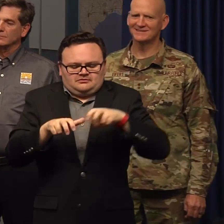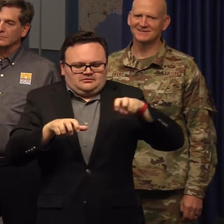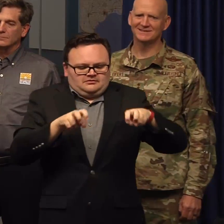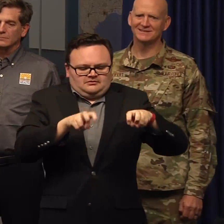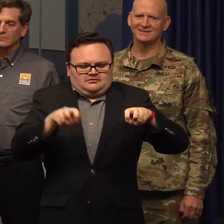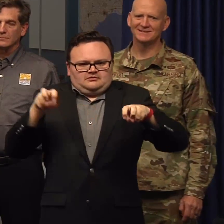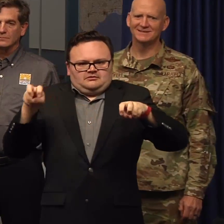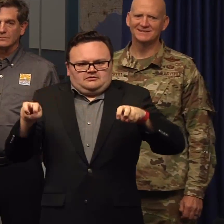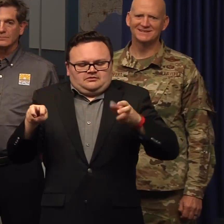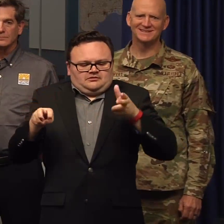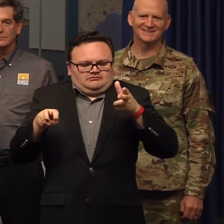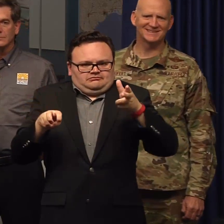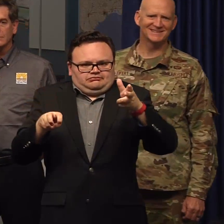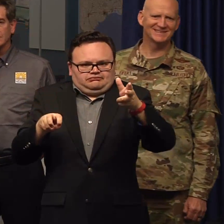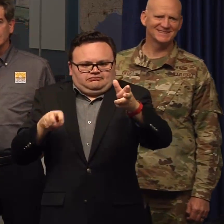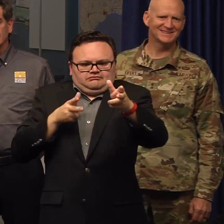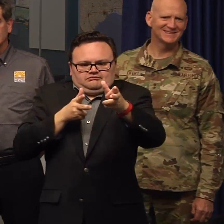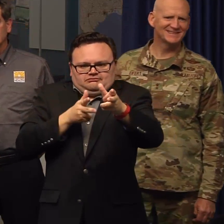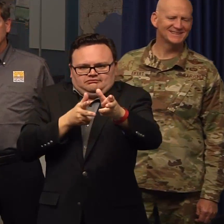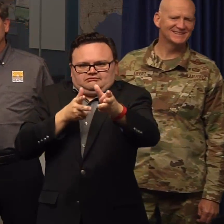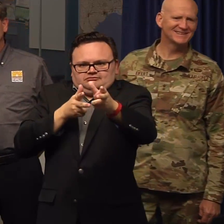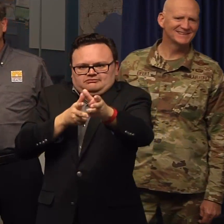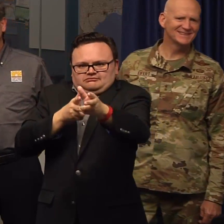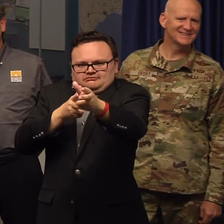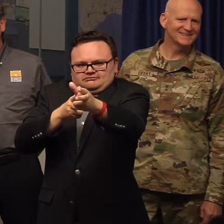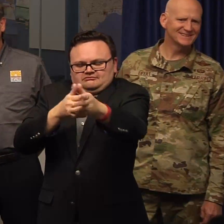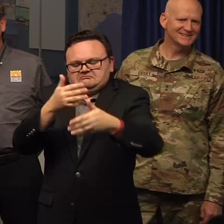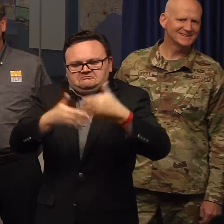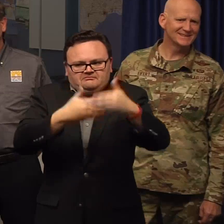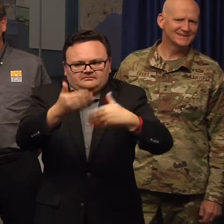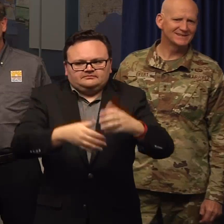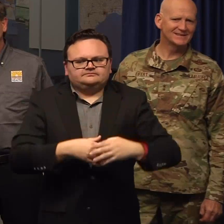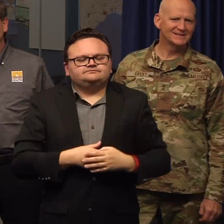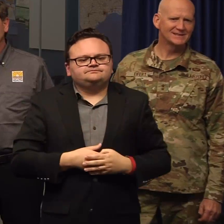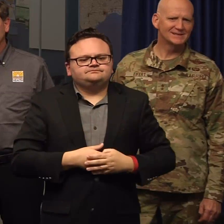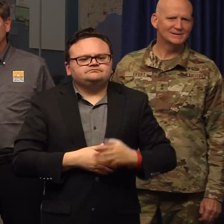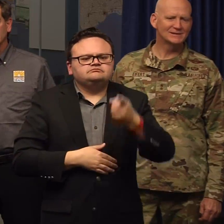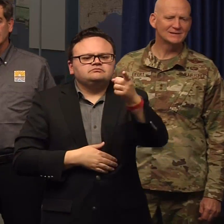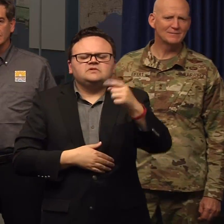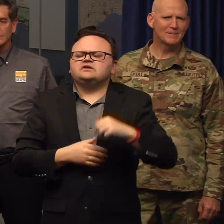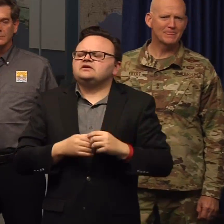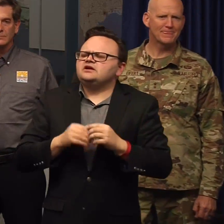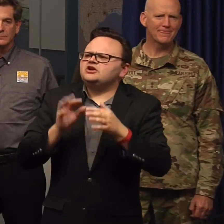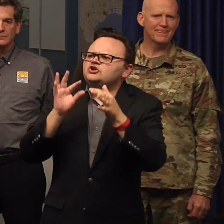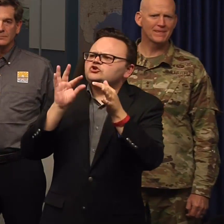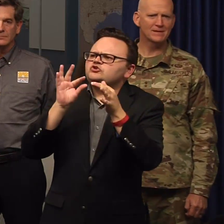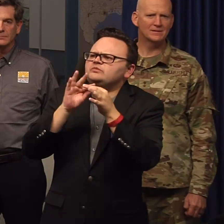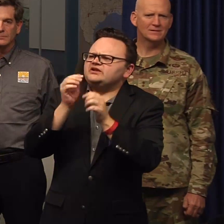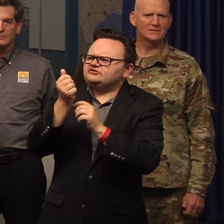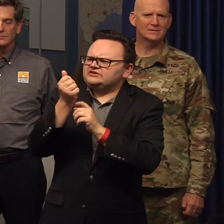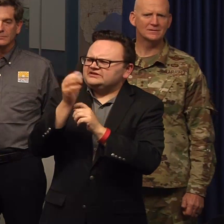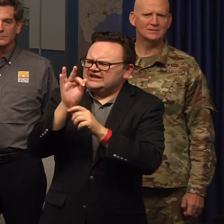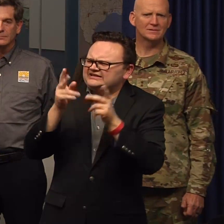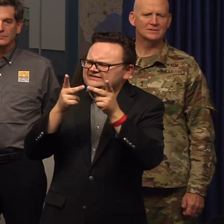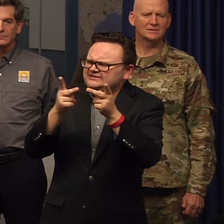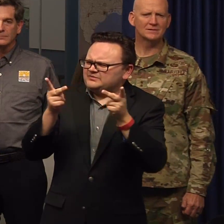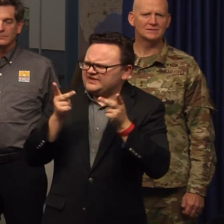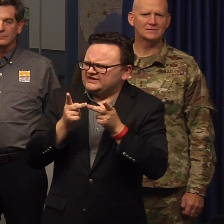HAVE ALL THESE GOLF COURSES, THEY'RE STILL PLAYING GOLF BUT THEY ARE SOCIAL DISTANCING. THEY'RE TAKING THEIR OWN CARDS, NOT BEING NEXT TO OTHER PEOPLE